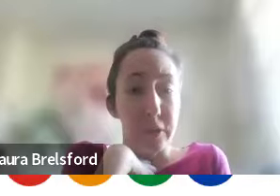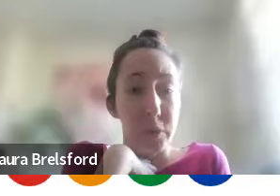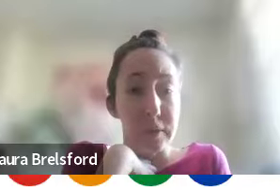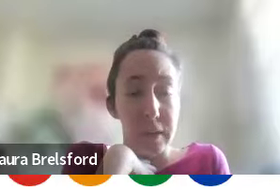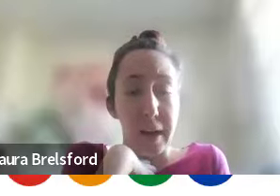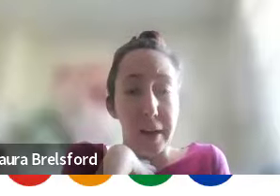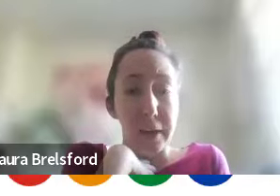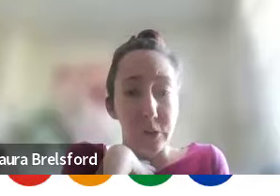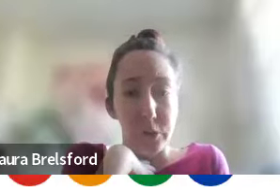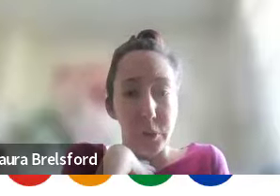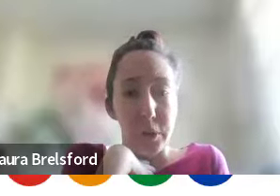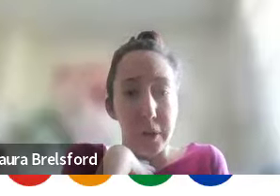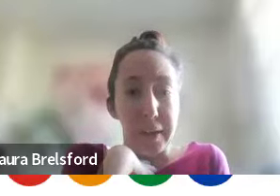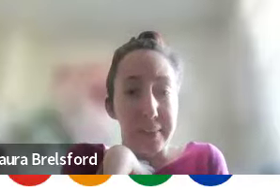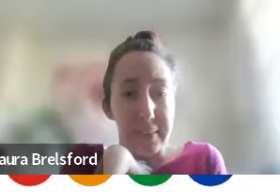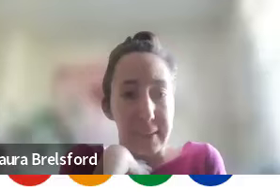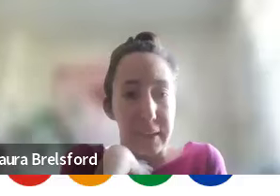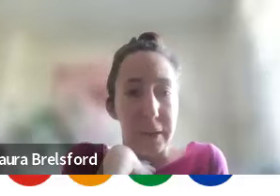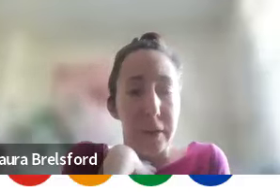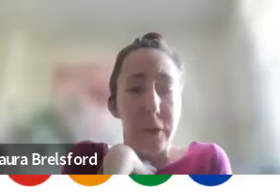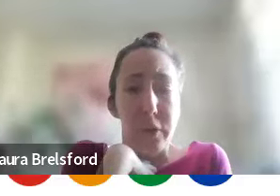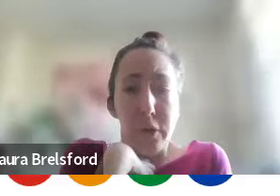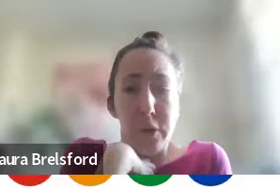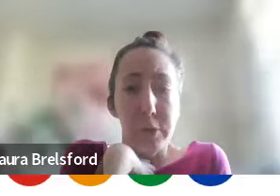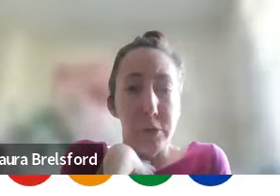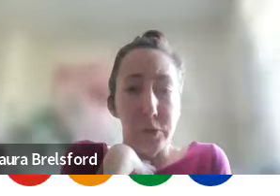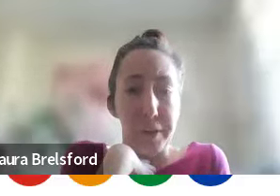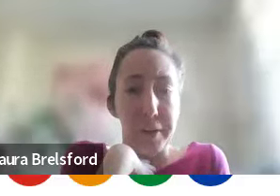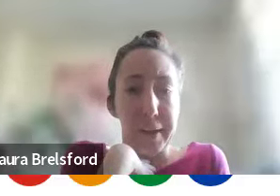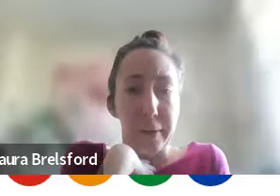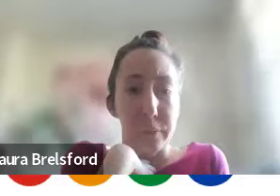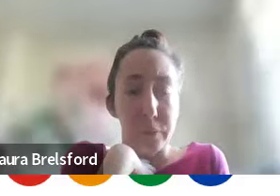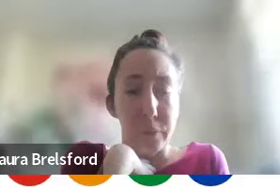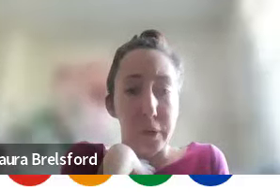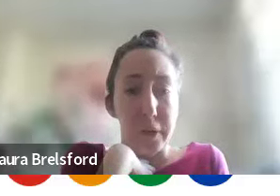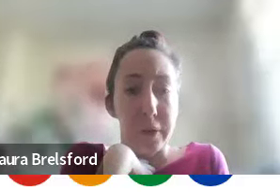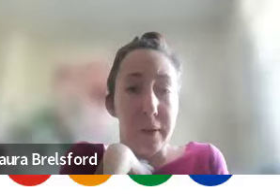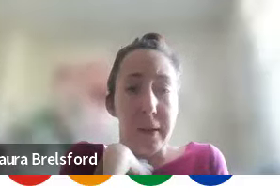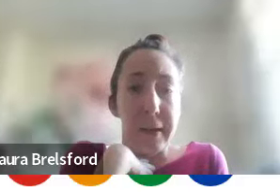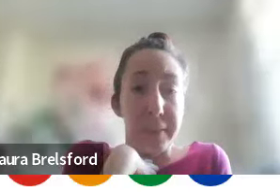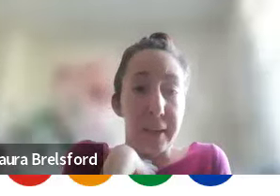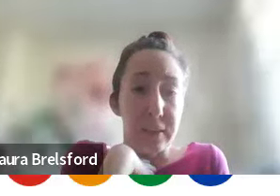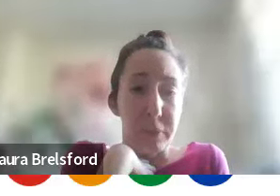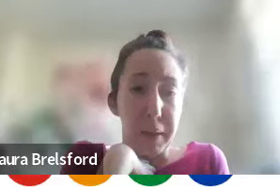CREDENTIAL, THAT BENEFIT WILL BE TRANSFERRED OVER TO THE HANDS-FREE CARD.